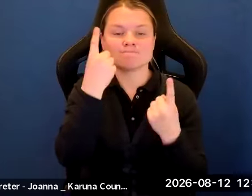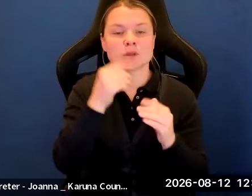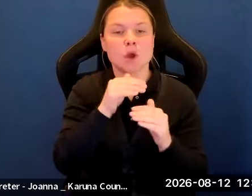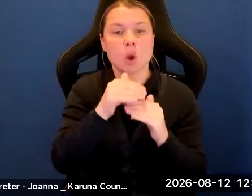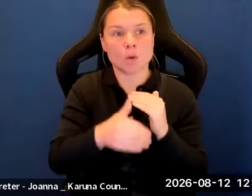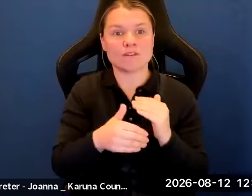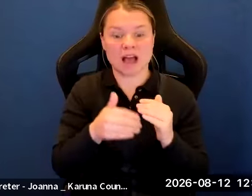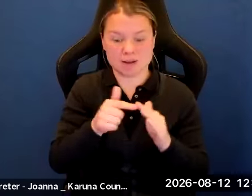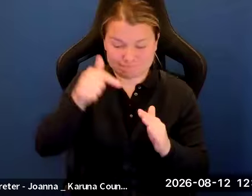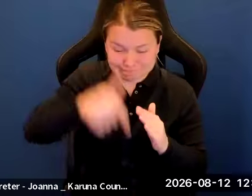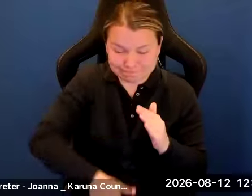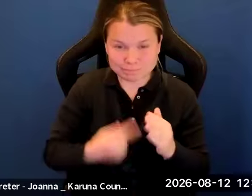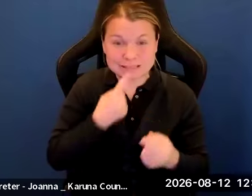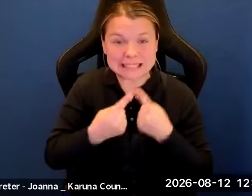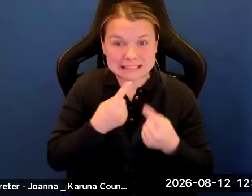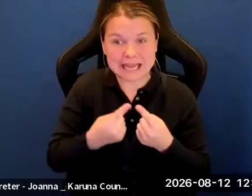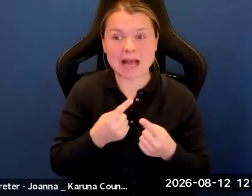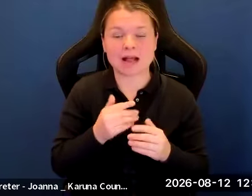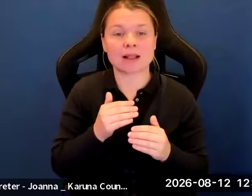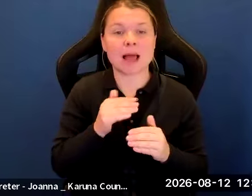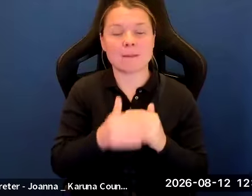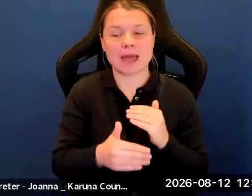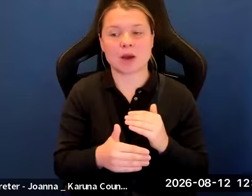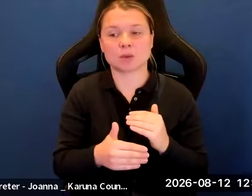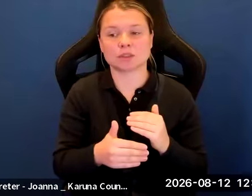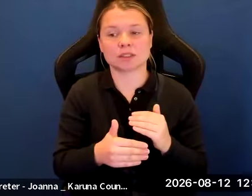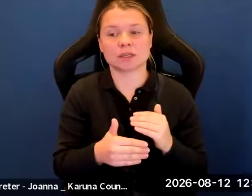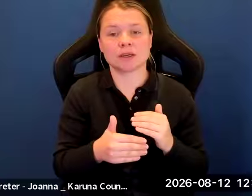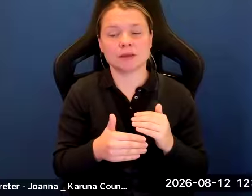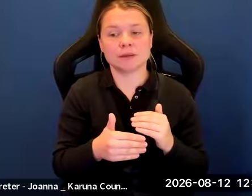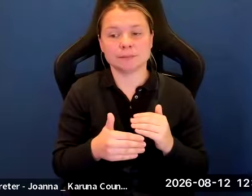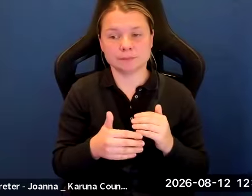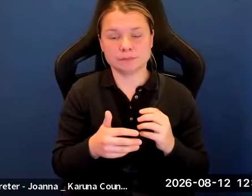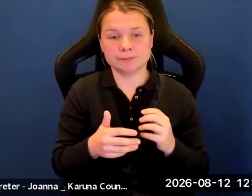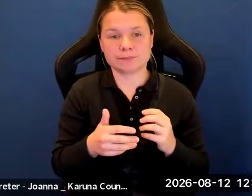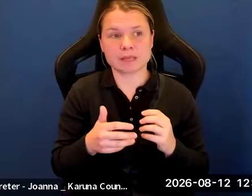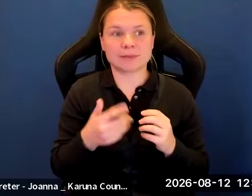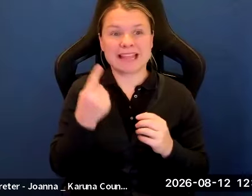and download this from the information page. And this